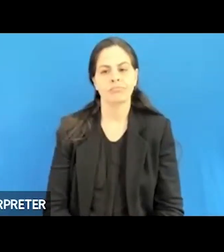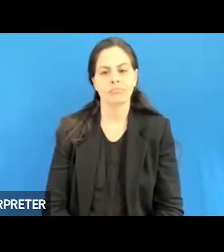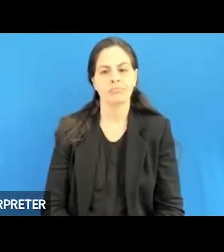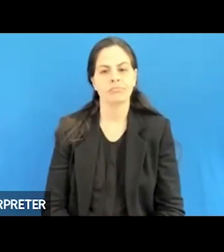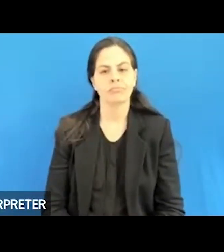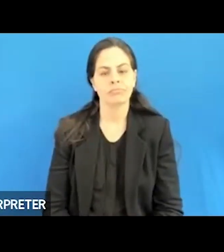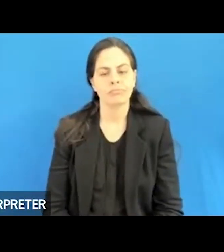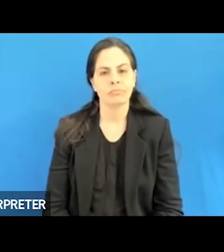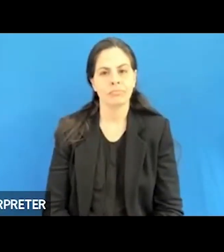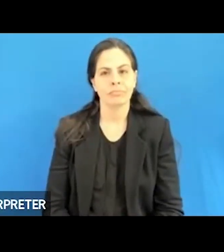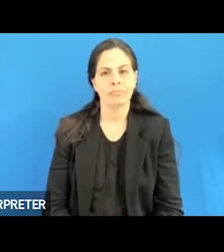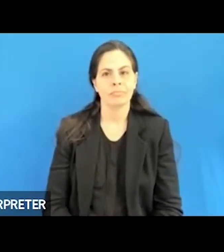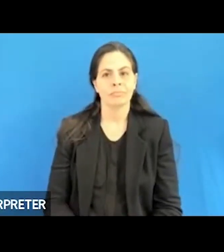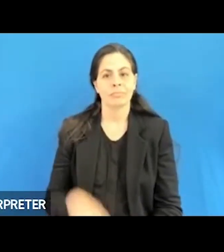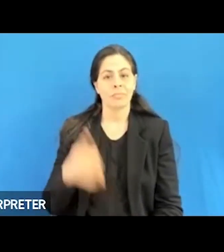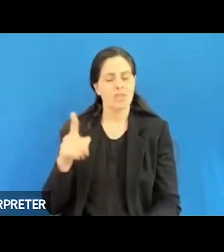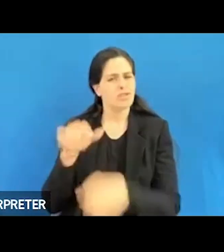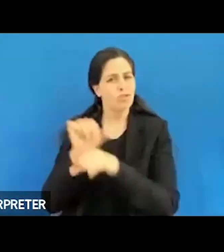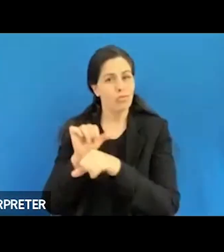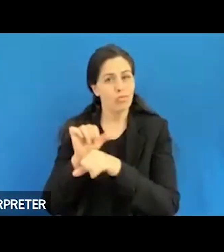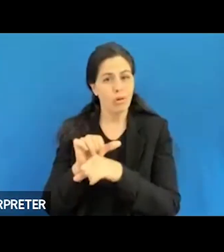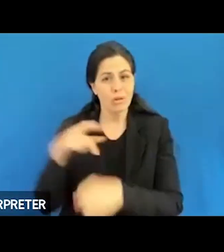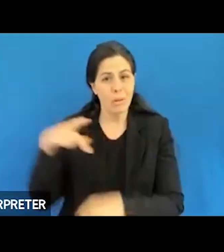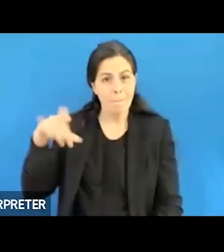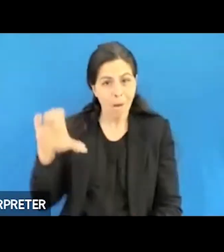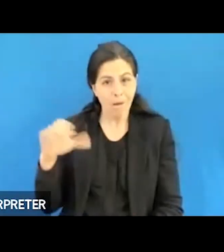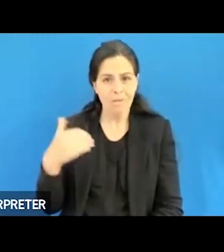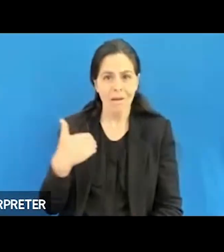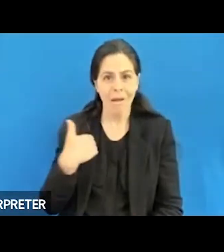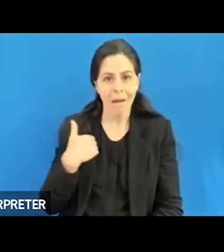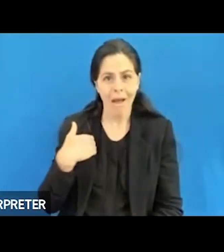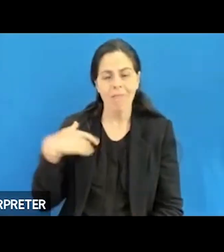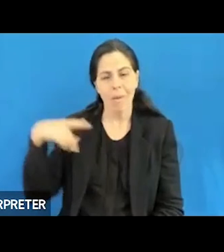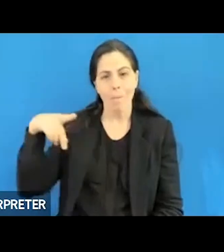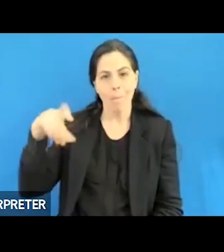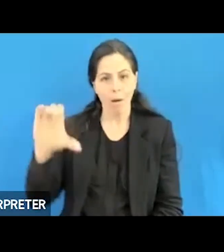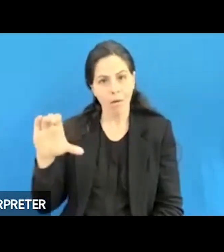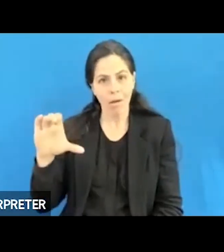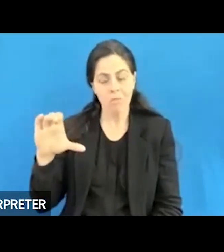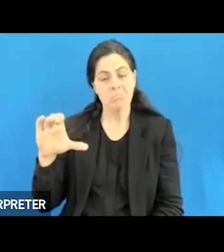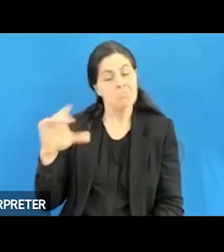You've worked on podcasts, have a podcast, or have thought about starting your own podcast,